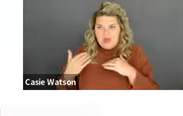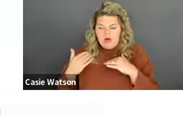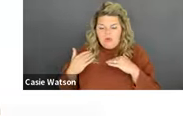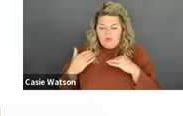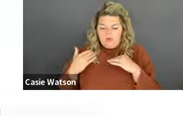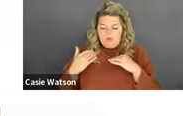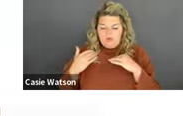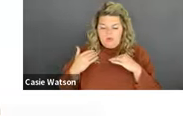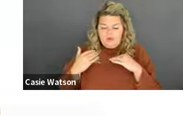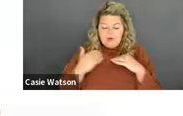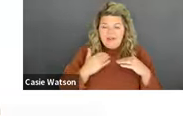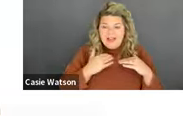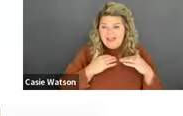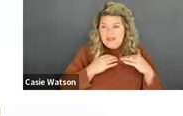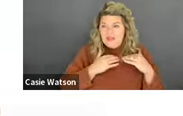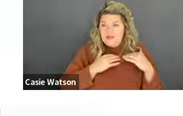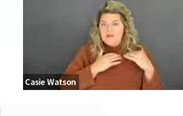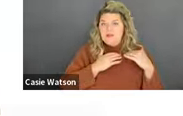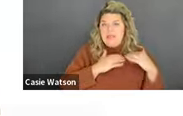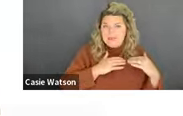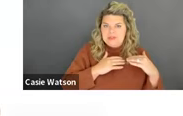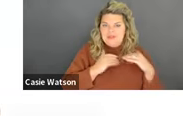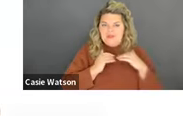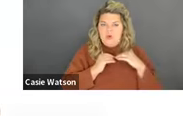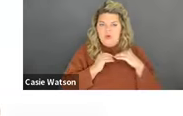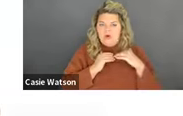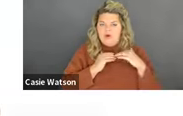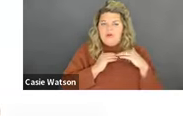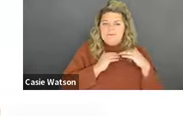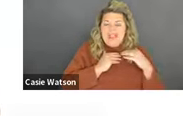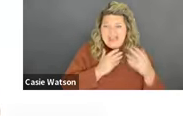So, providing captions or handouts in English